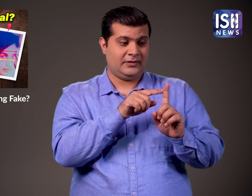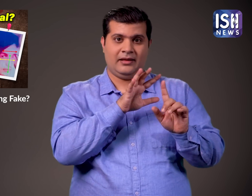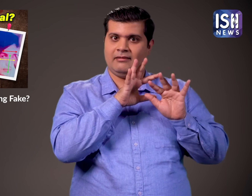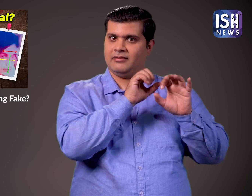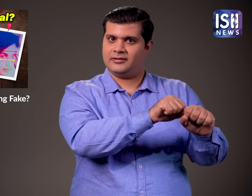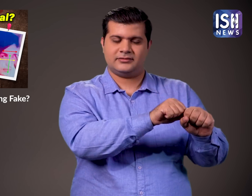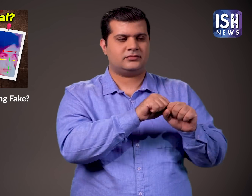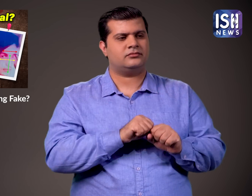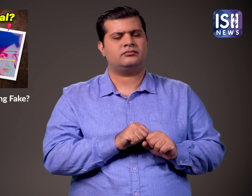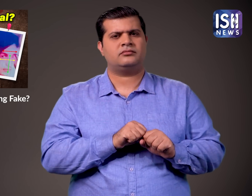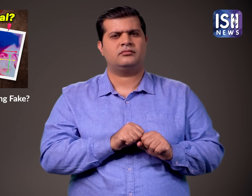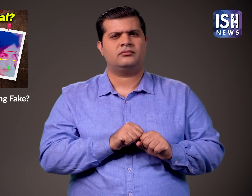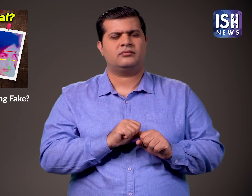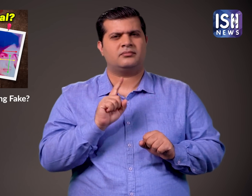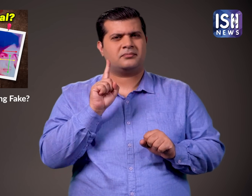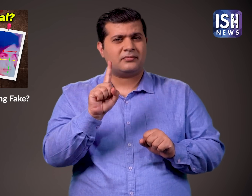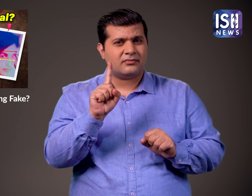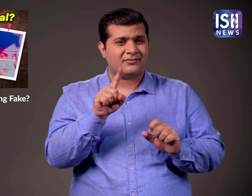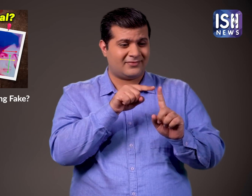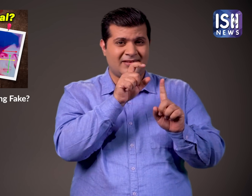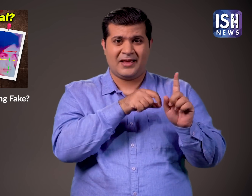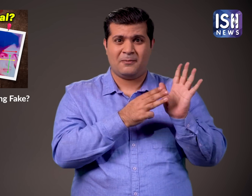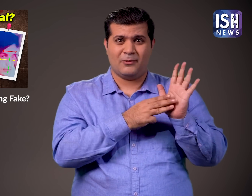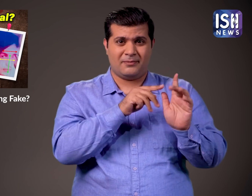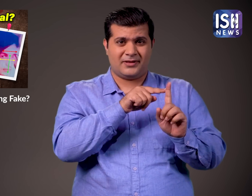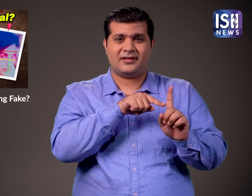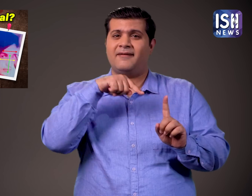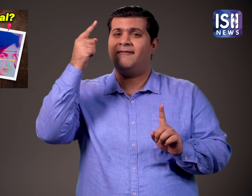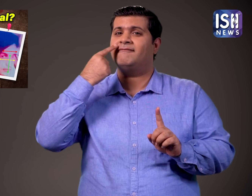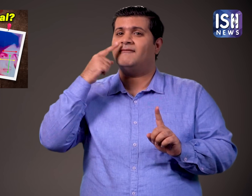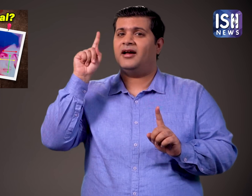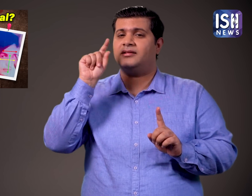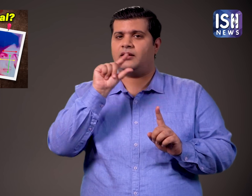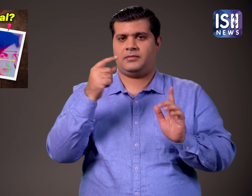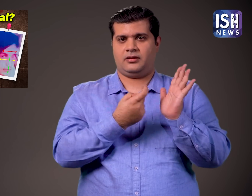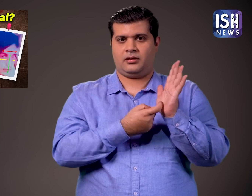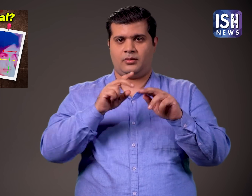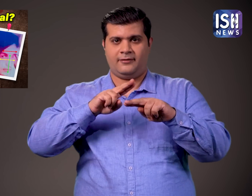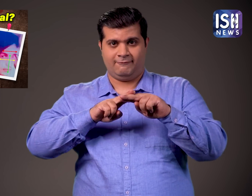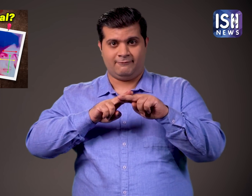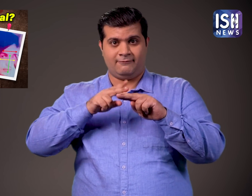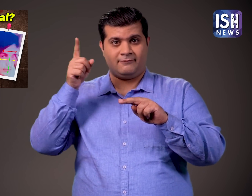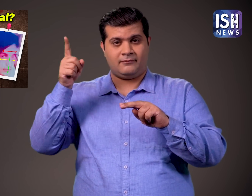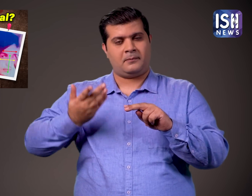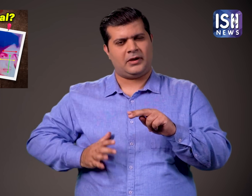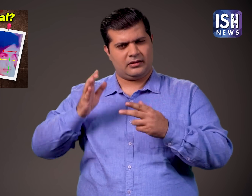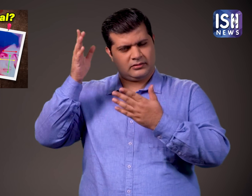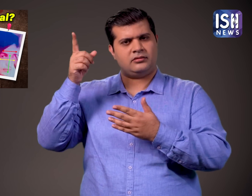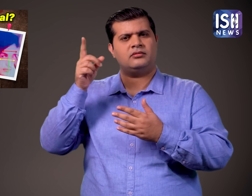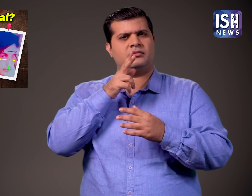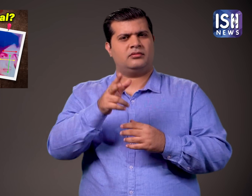So Shehzad was caught but his father Ruhul Fakir, who stays in Bangladesh, said that